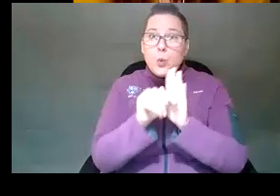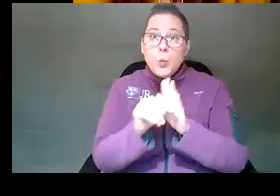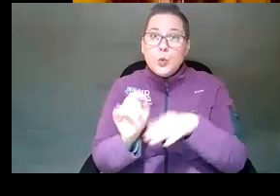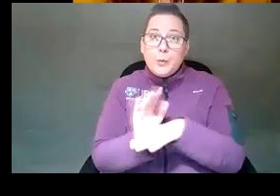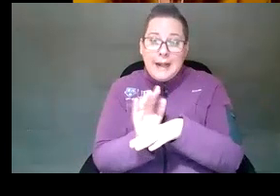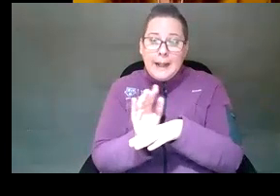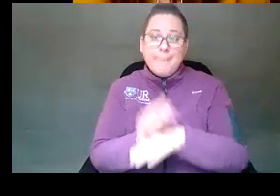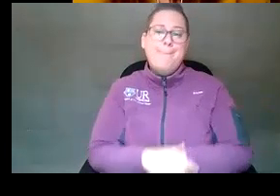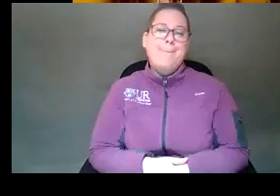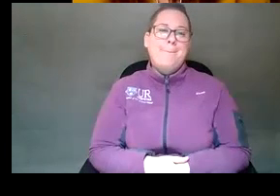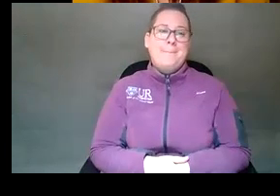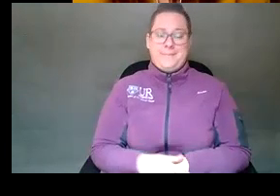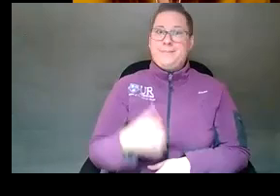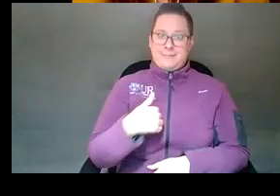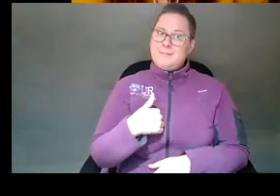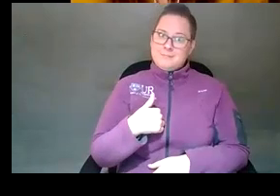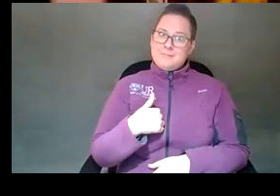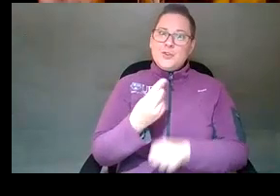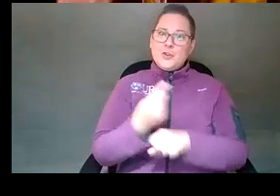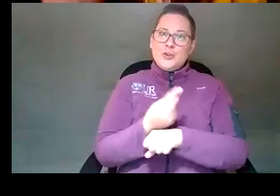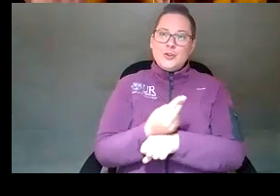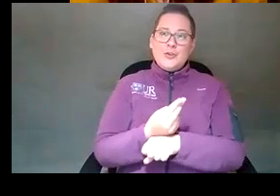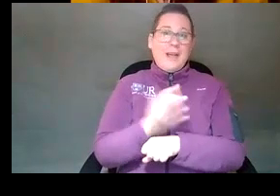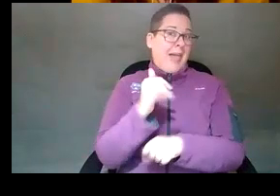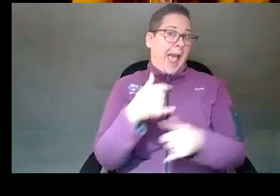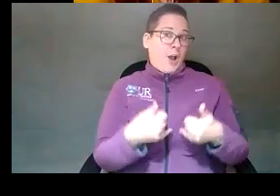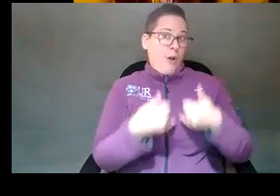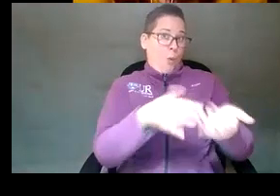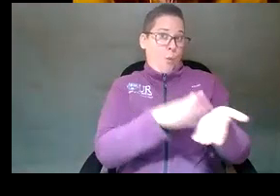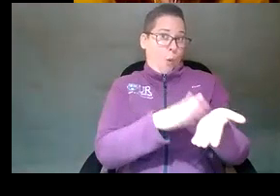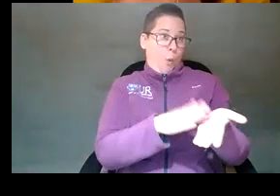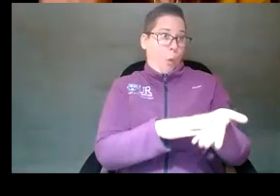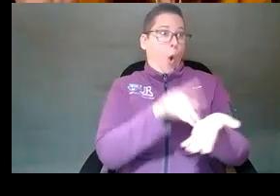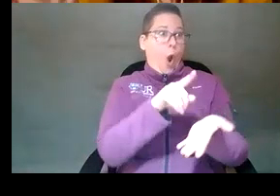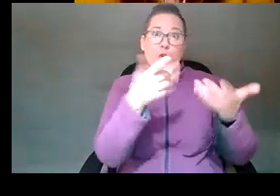you know I definitely use like as a reward for engaging in a session you know why don't you